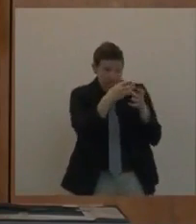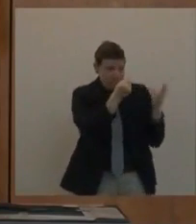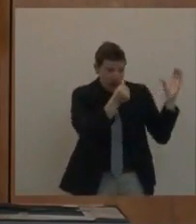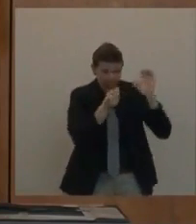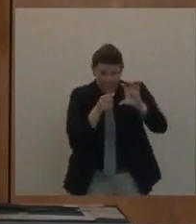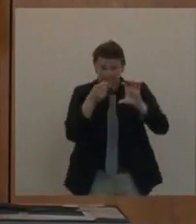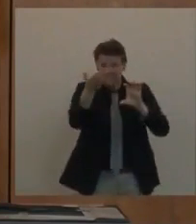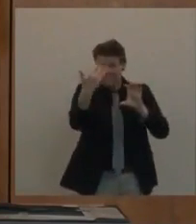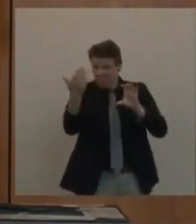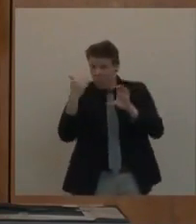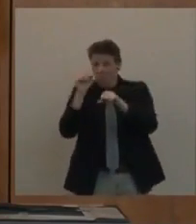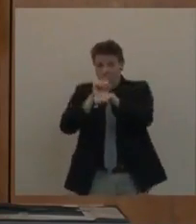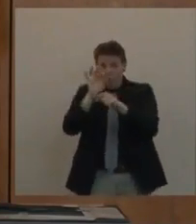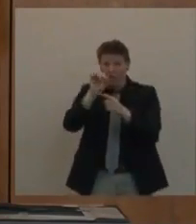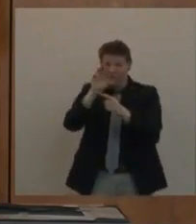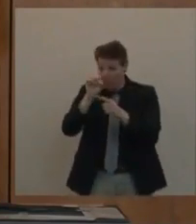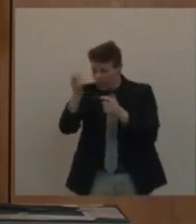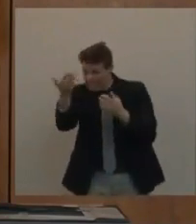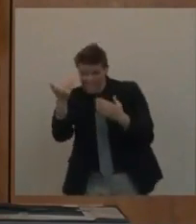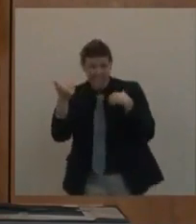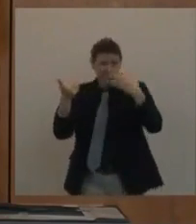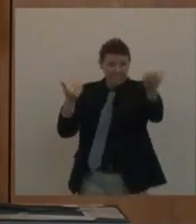WE ARE ALL IN THIS TOGETHER, NEW MEXICO.